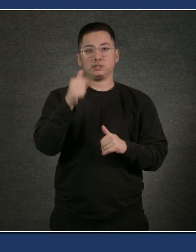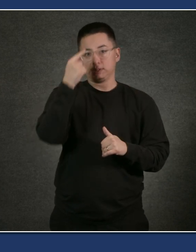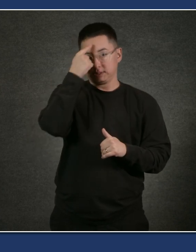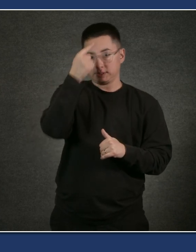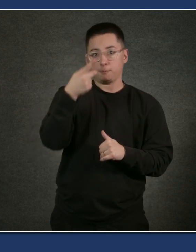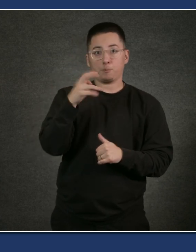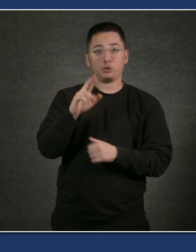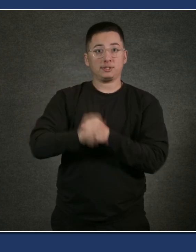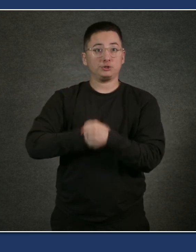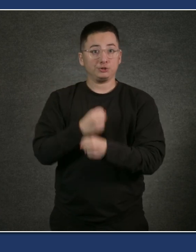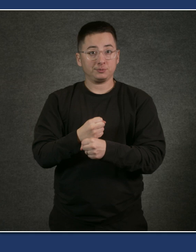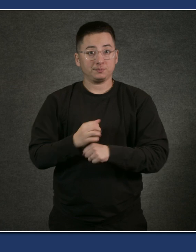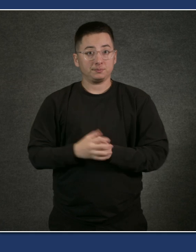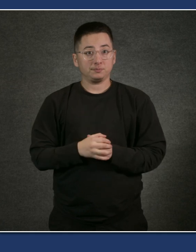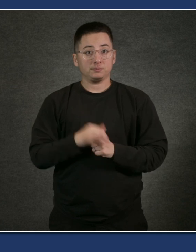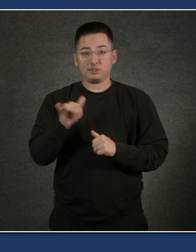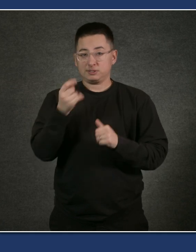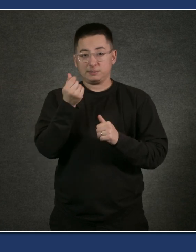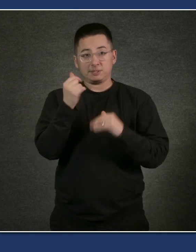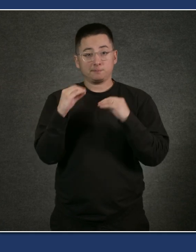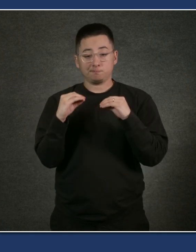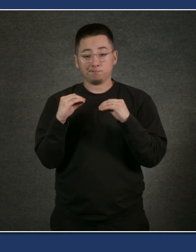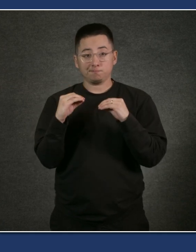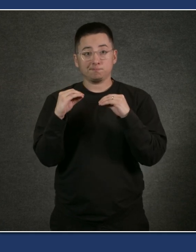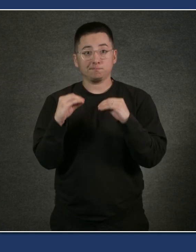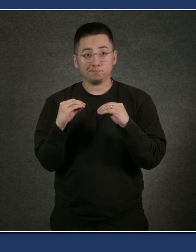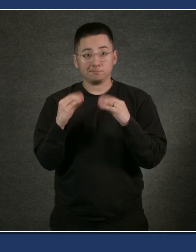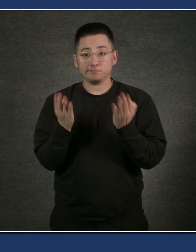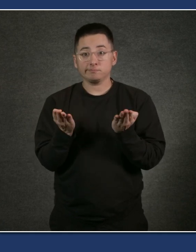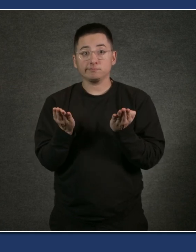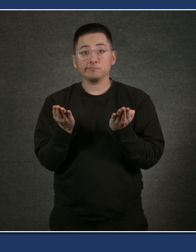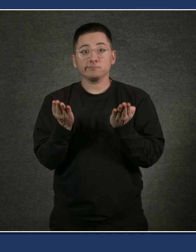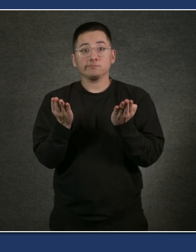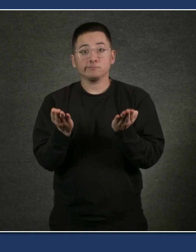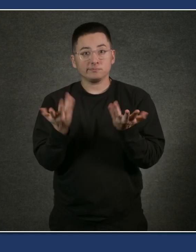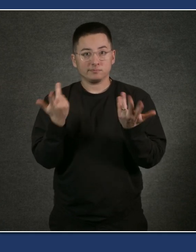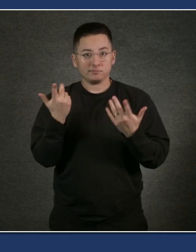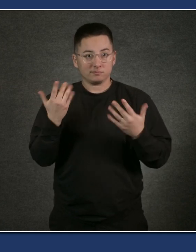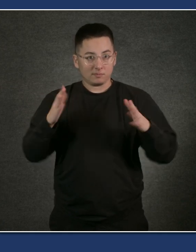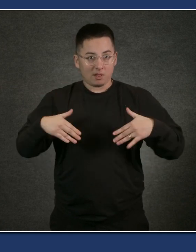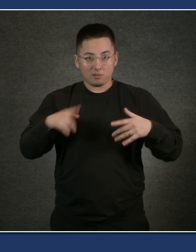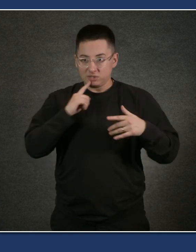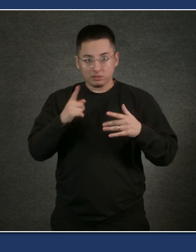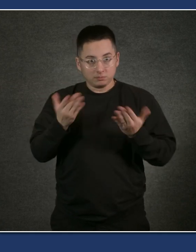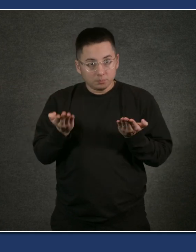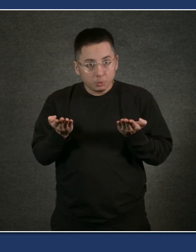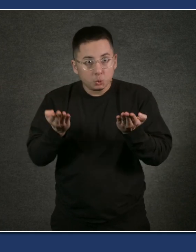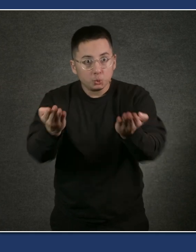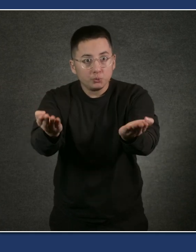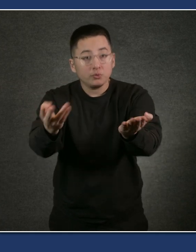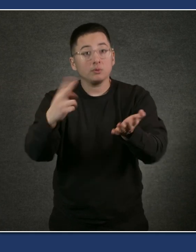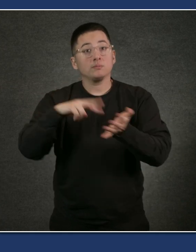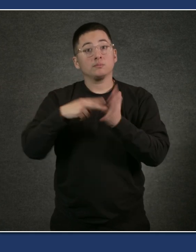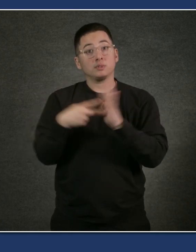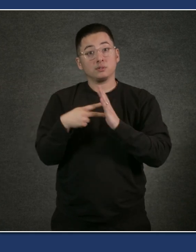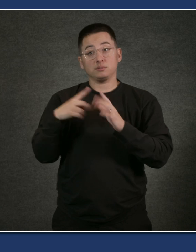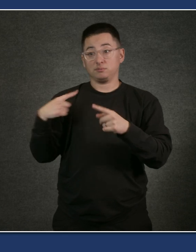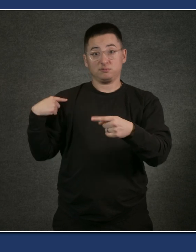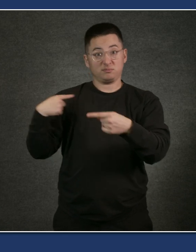There has been little movement since the bill's introductions. In the meantime, many people are struggling